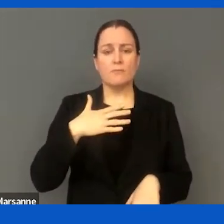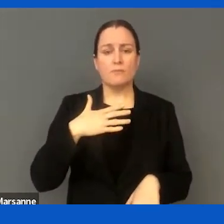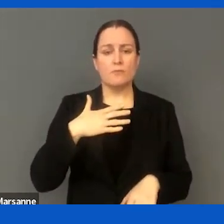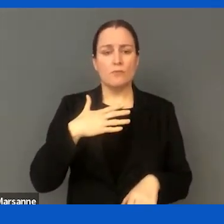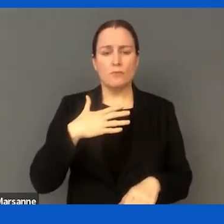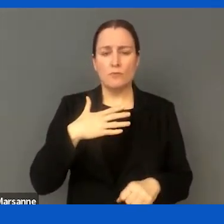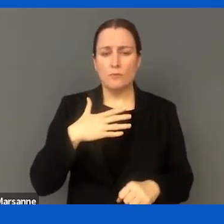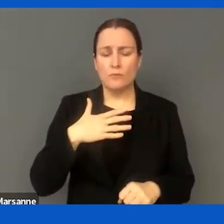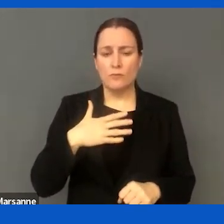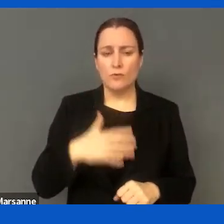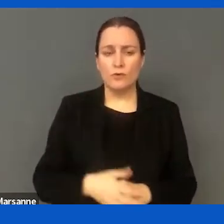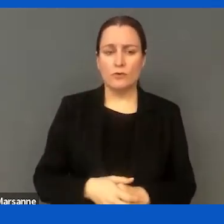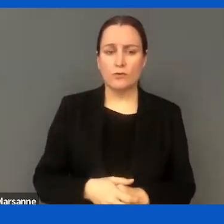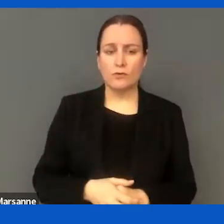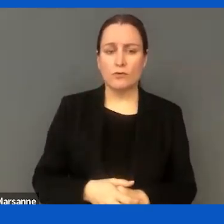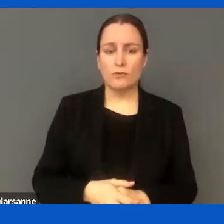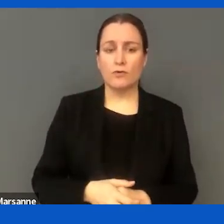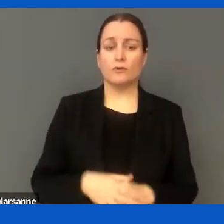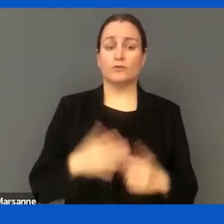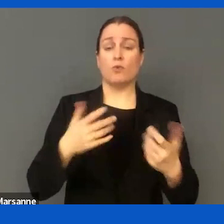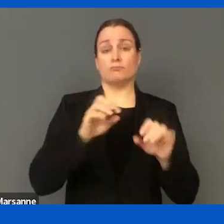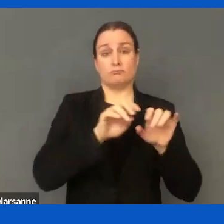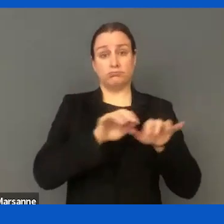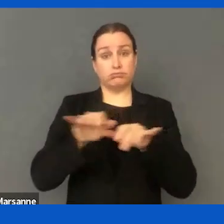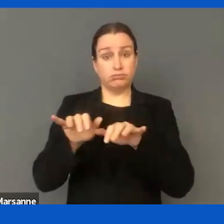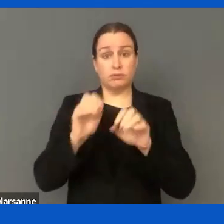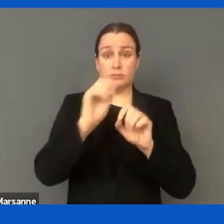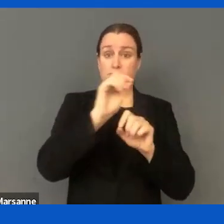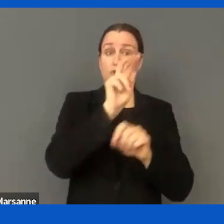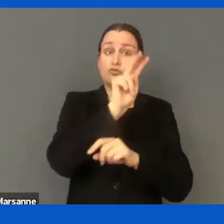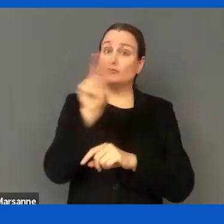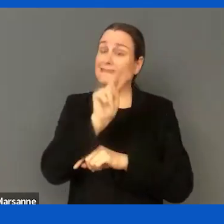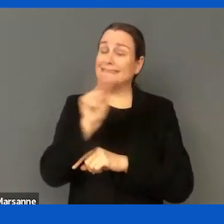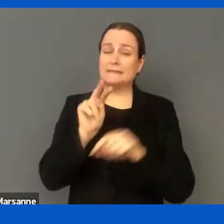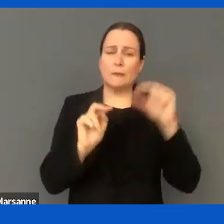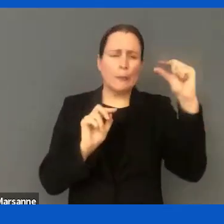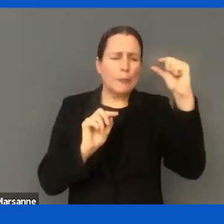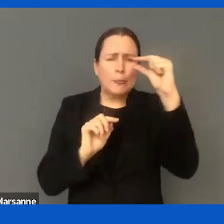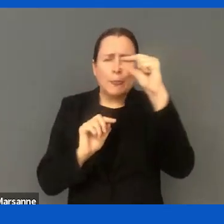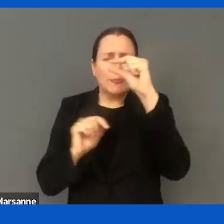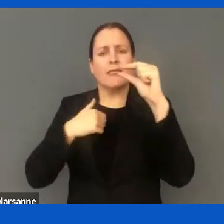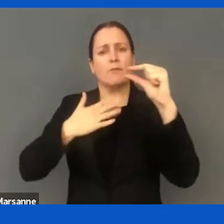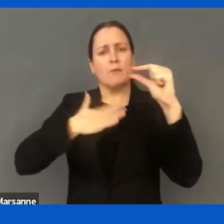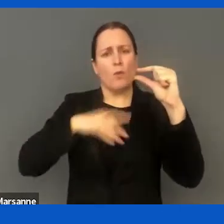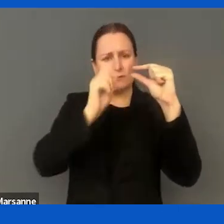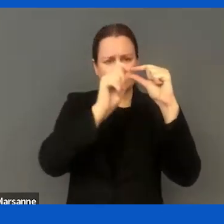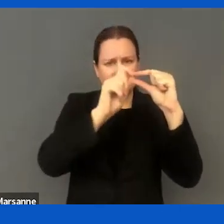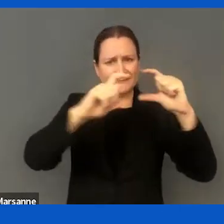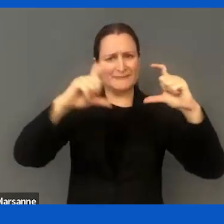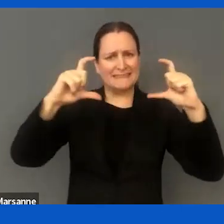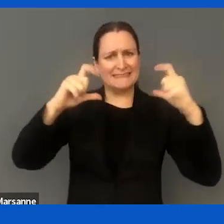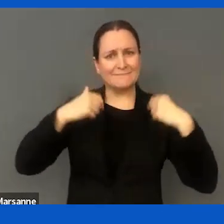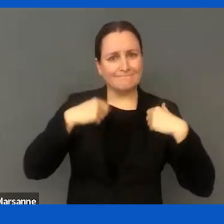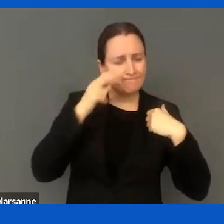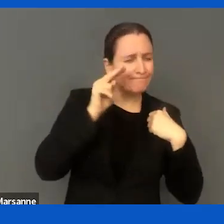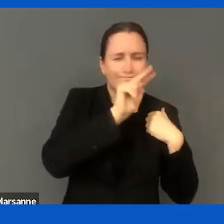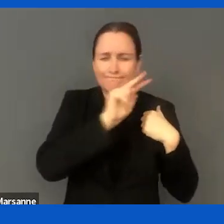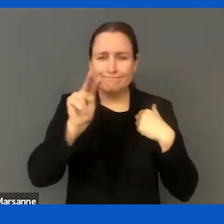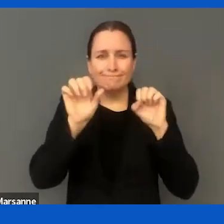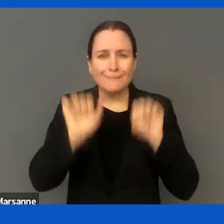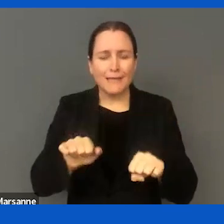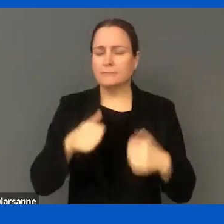only three examples of what can cause this overlay if not rightly configured.